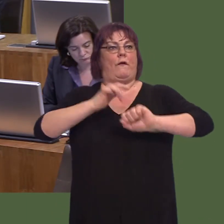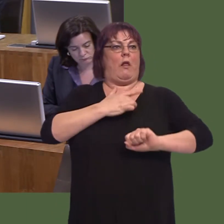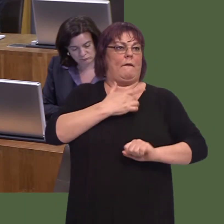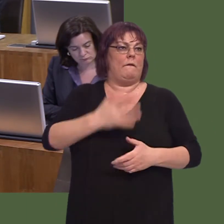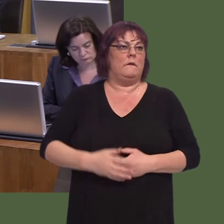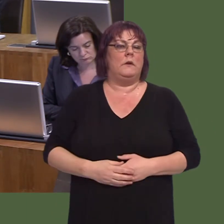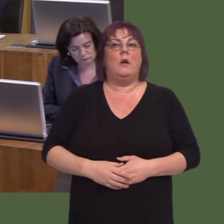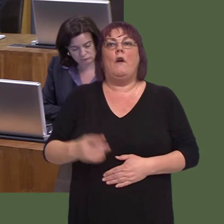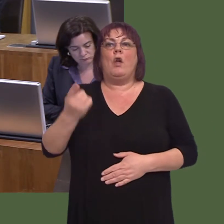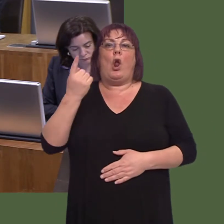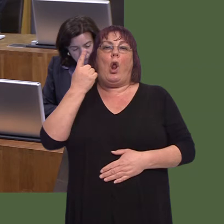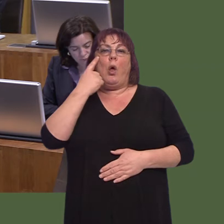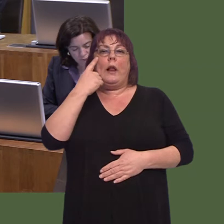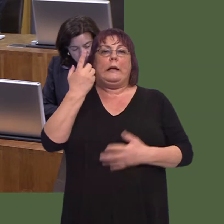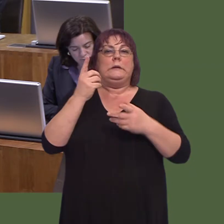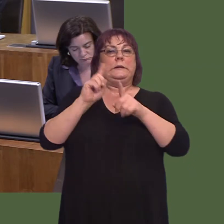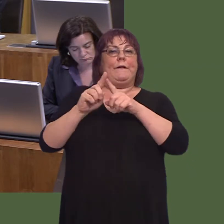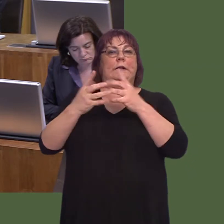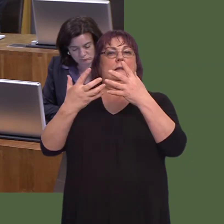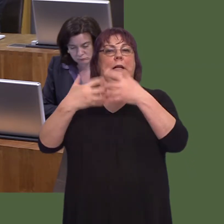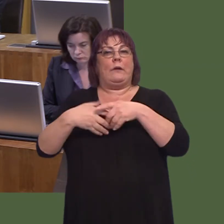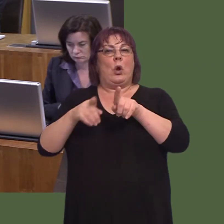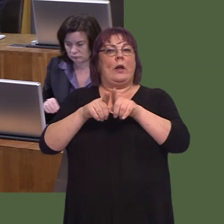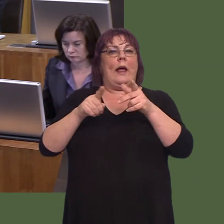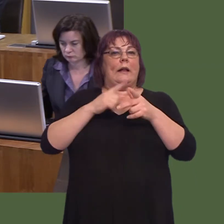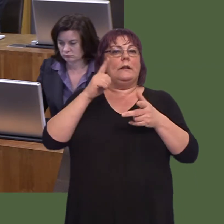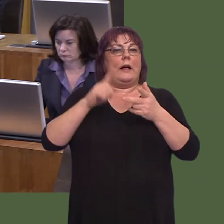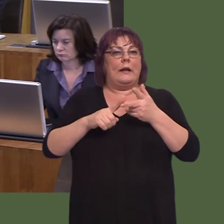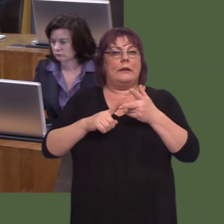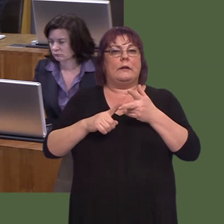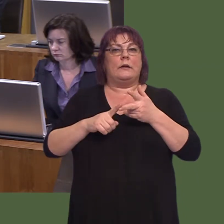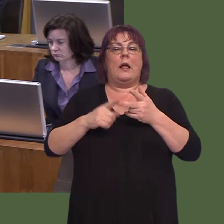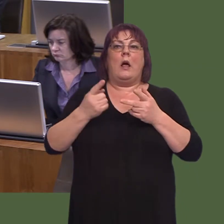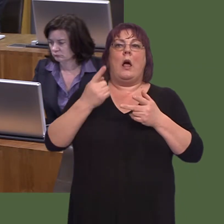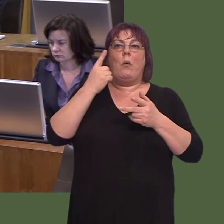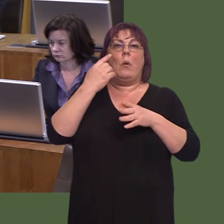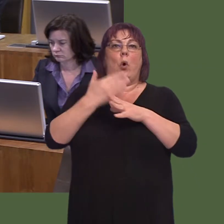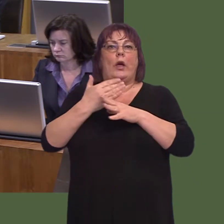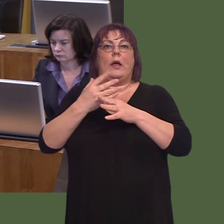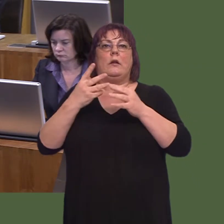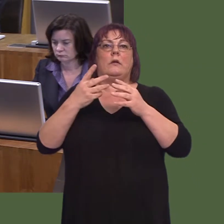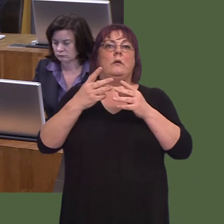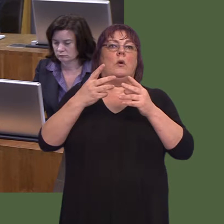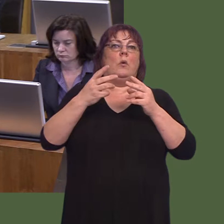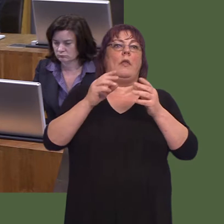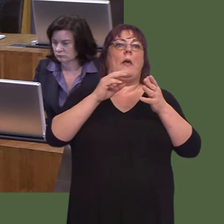If we look at innovative tech, well, of course, we're already considering the opportunities of artificial intelligence: M7 Managed Services, in partnership with IBM, opened an artificial